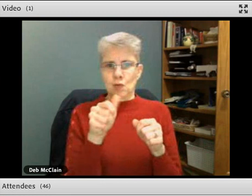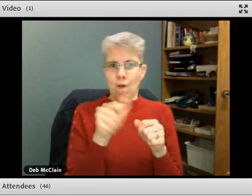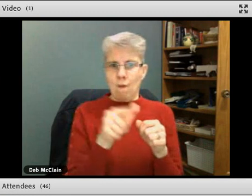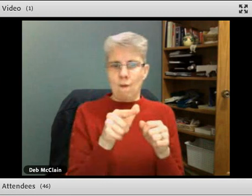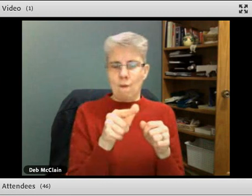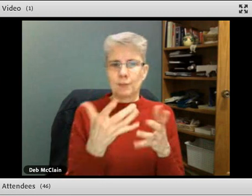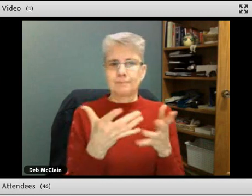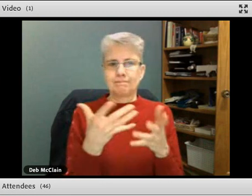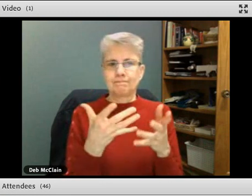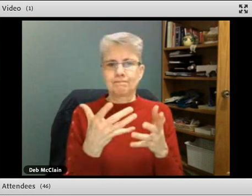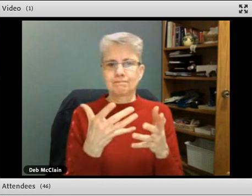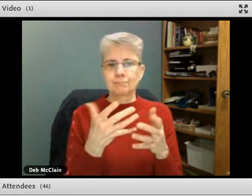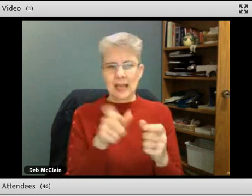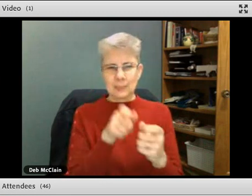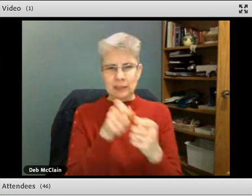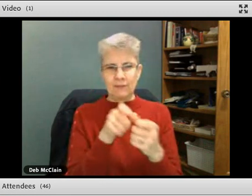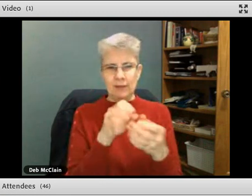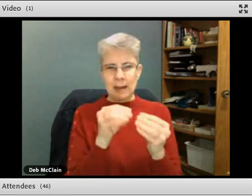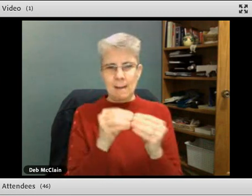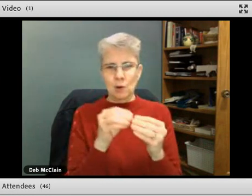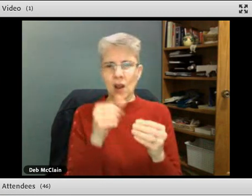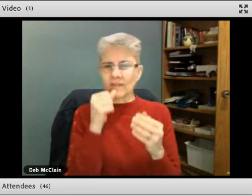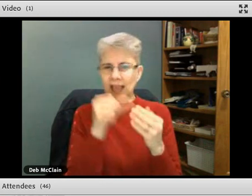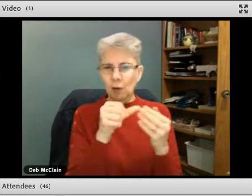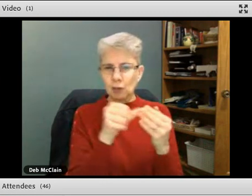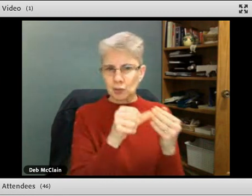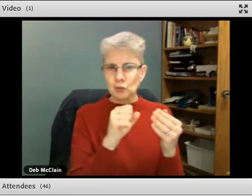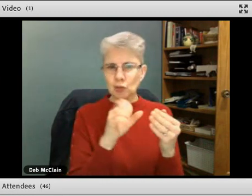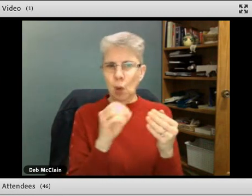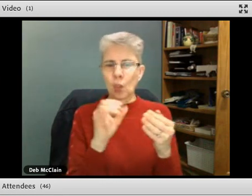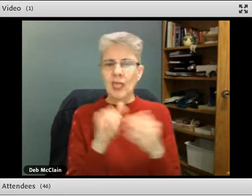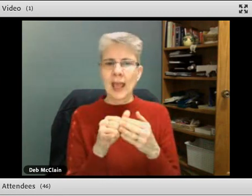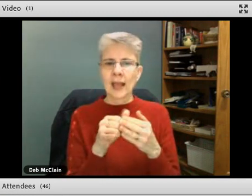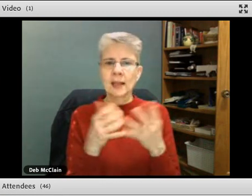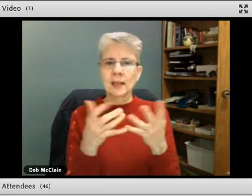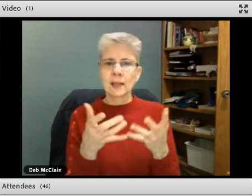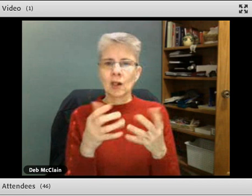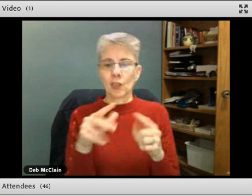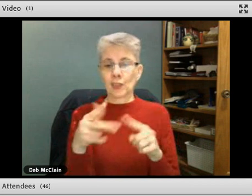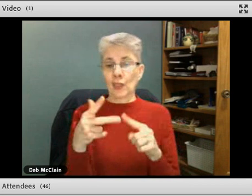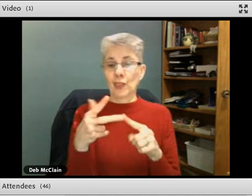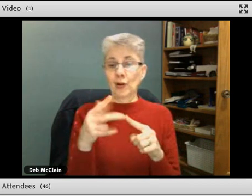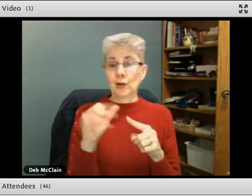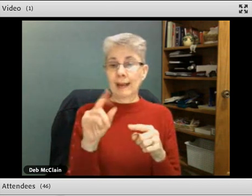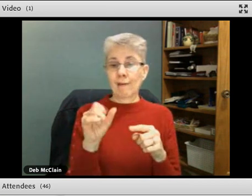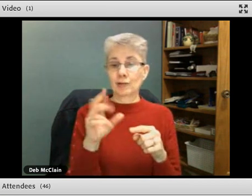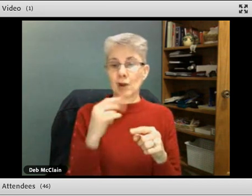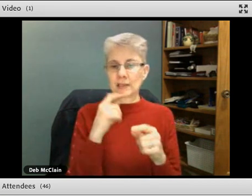and so the third character has a specific meaning. The third character in the field has a specific meaning.